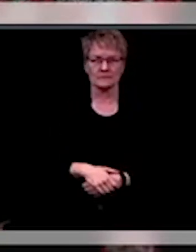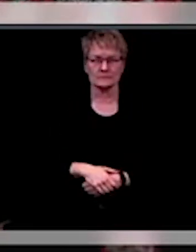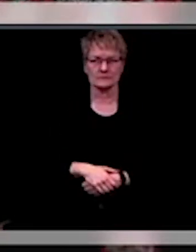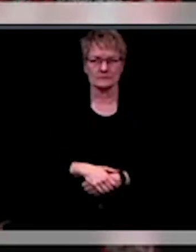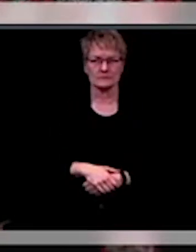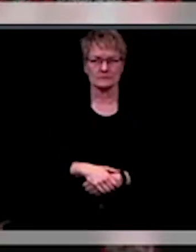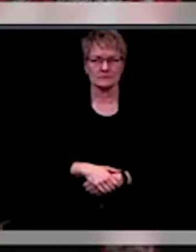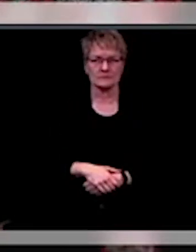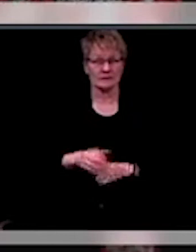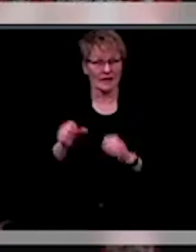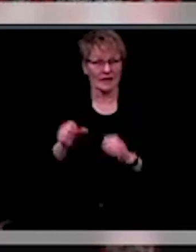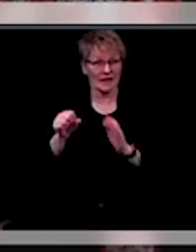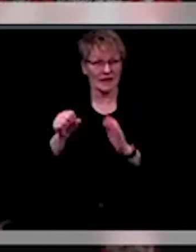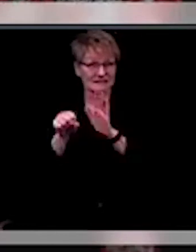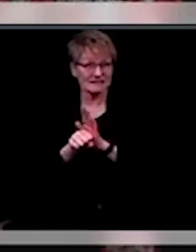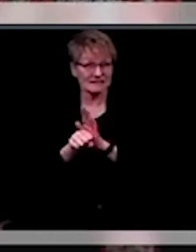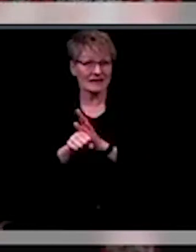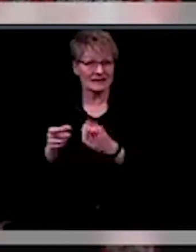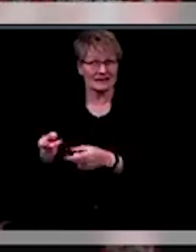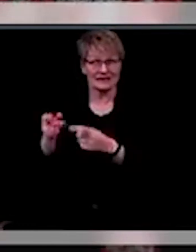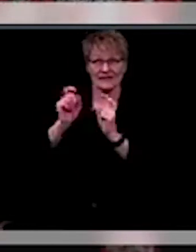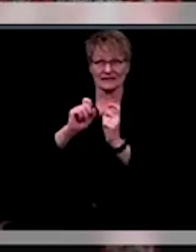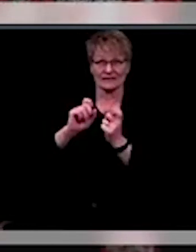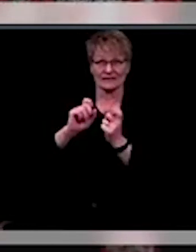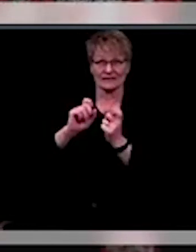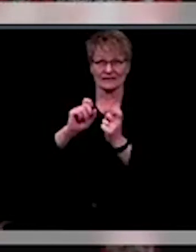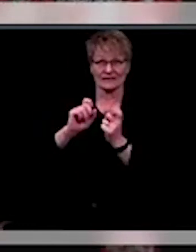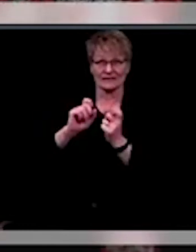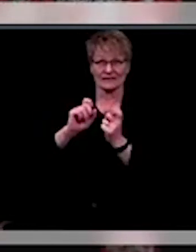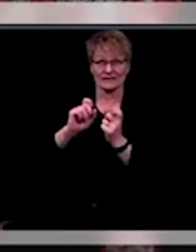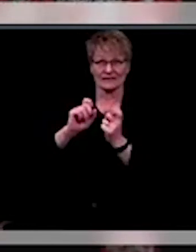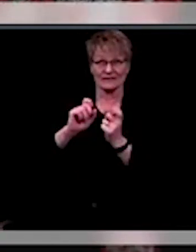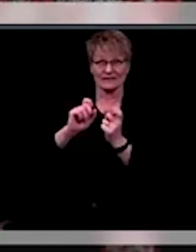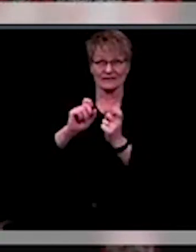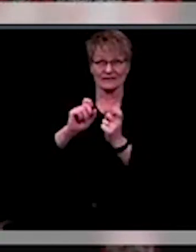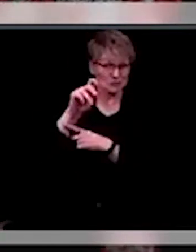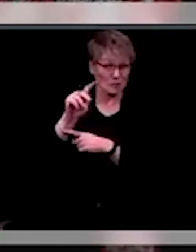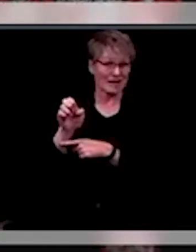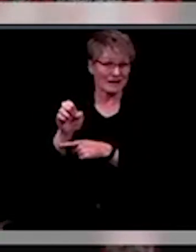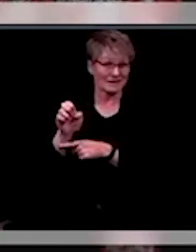So the more tests we do, the more adjustment we get on the case rate, which helps us lower it,